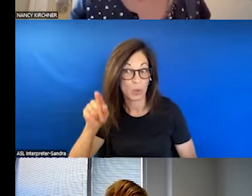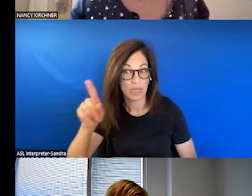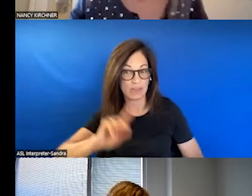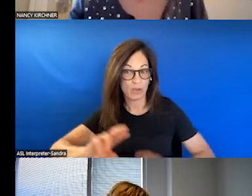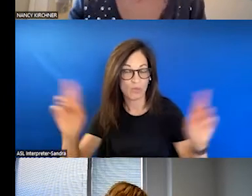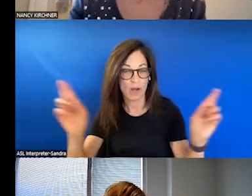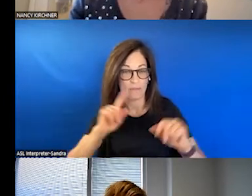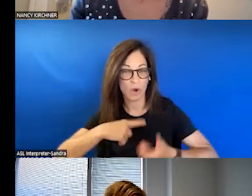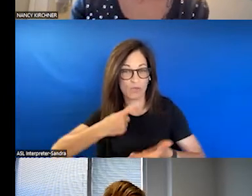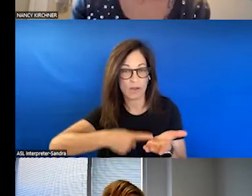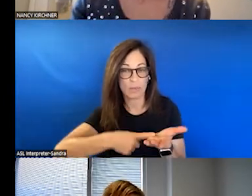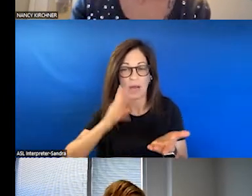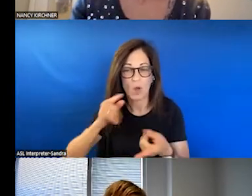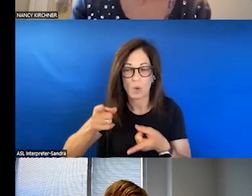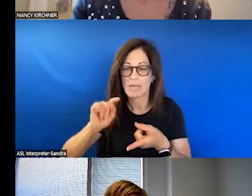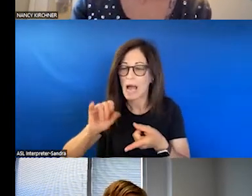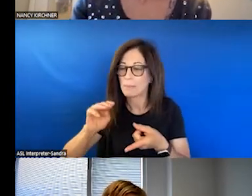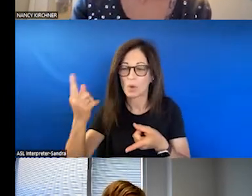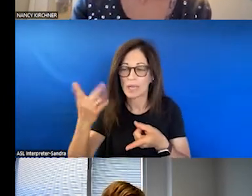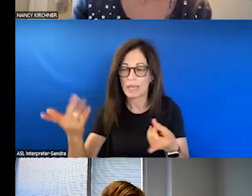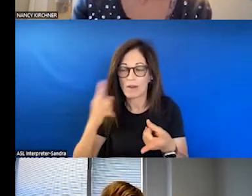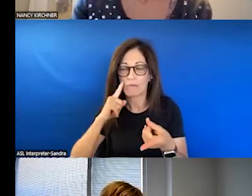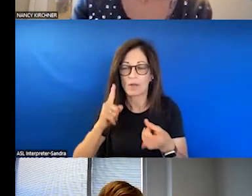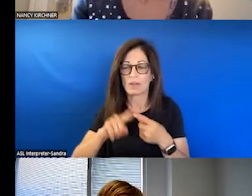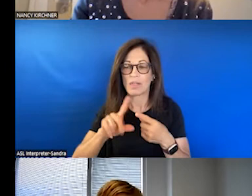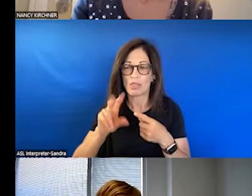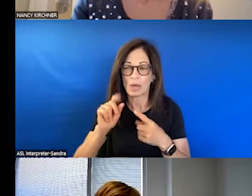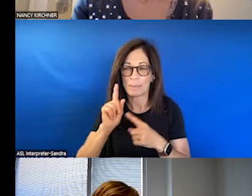I KNOW YOU ARE WITH US UNTIL HALF PAST. LET YOU JUMP IN FIRST. NANCY,